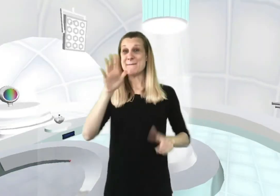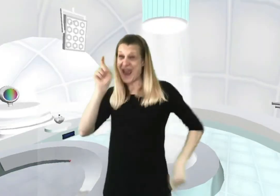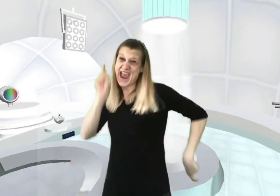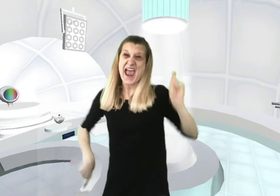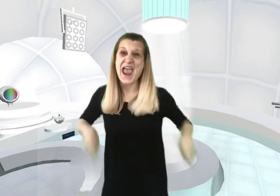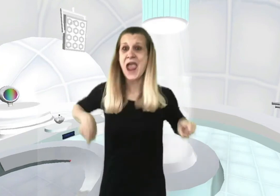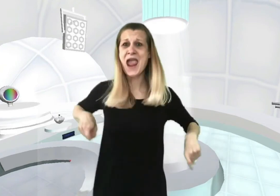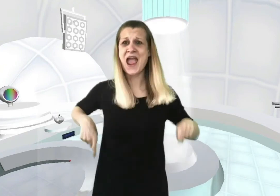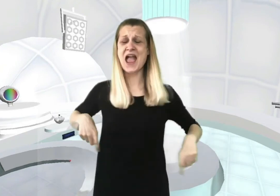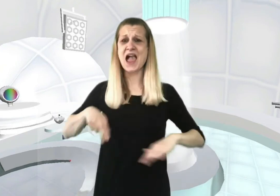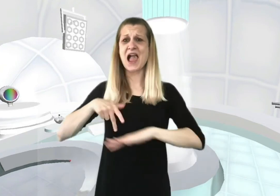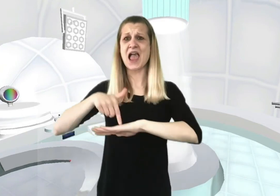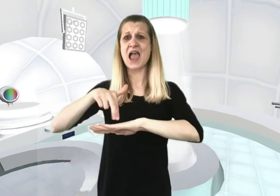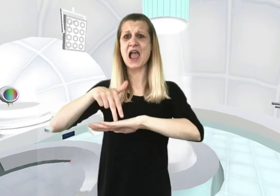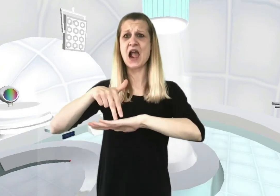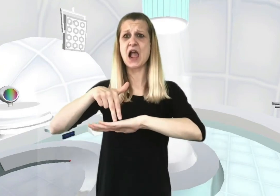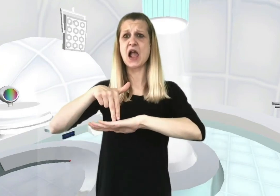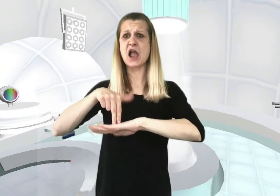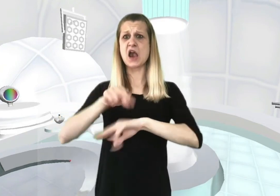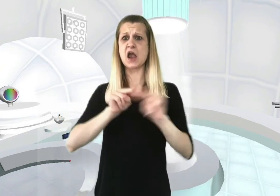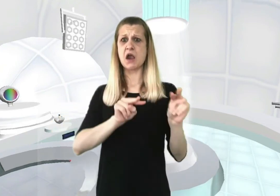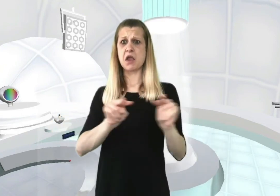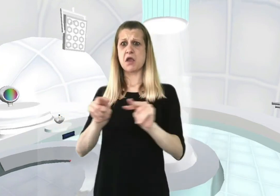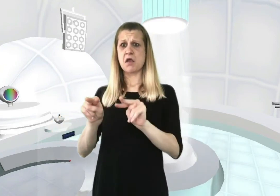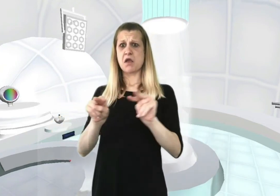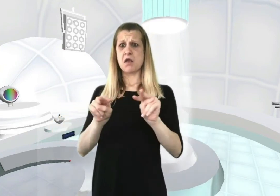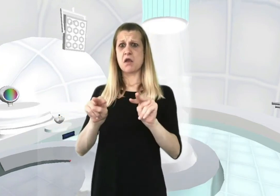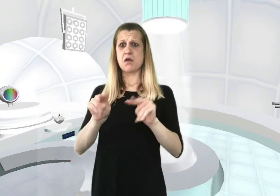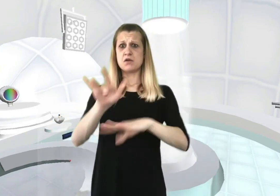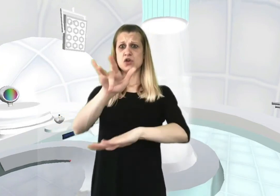Then Mrs. Teavee ran forward... but she stopped dead in the middle of the room... and she stood there